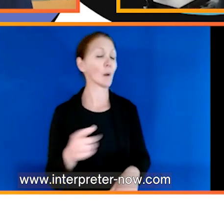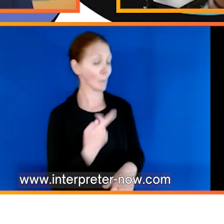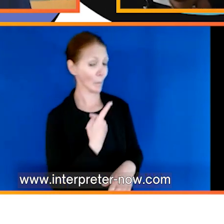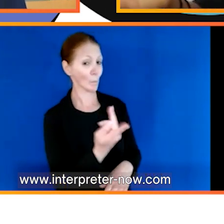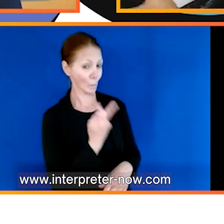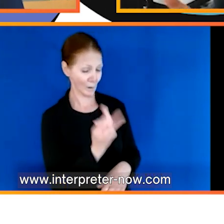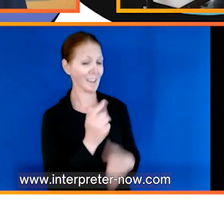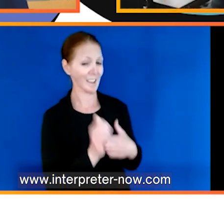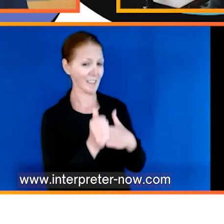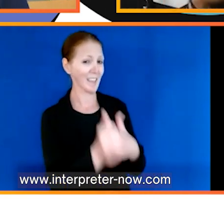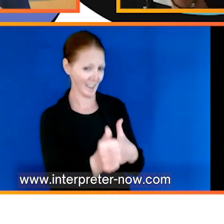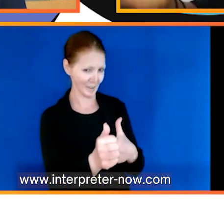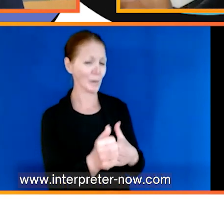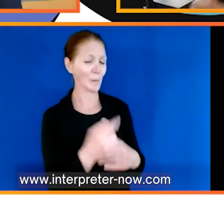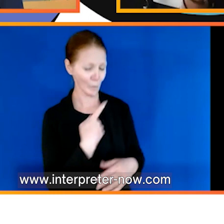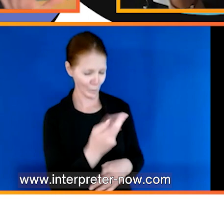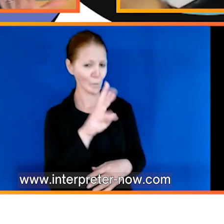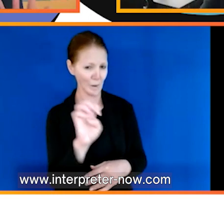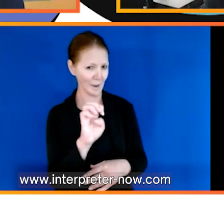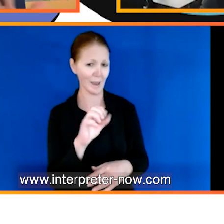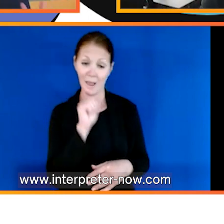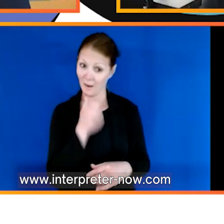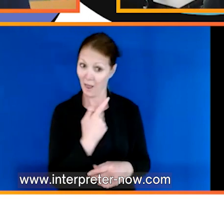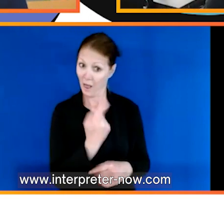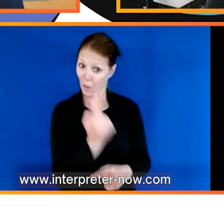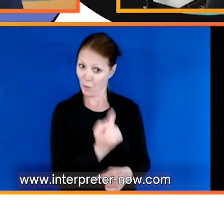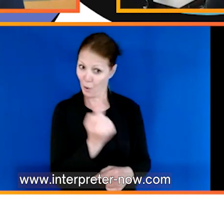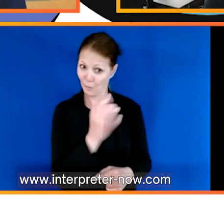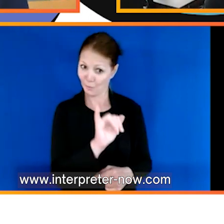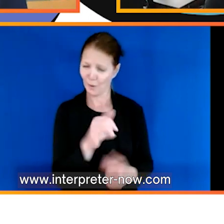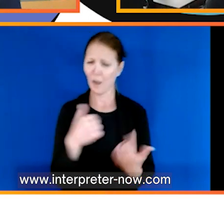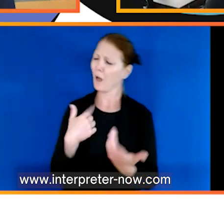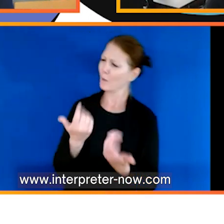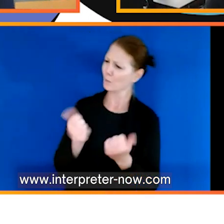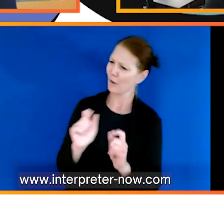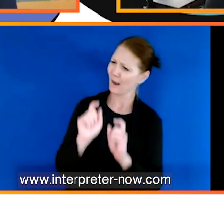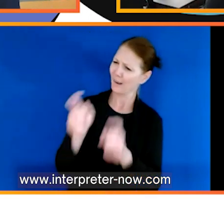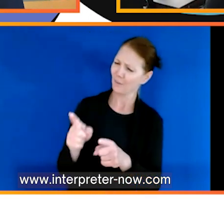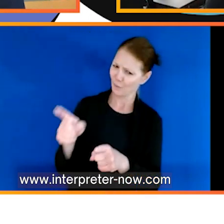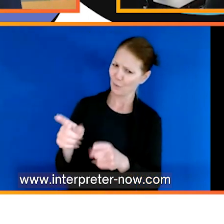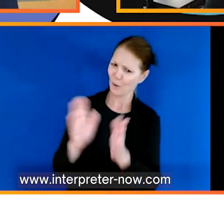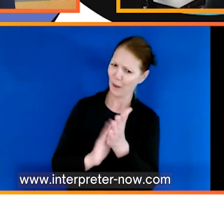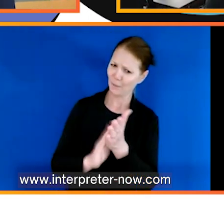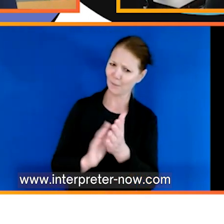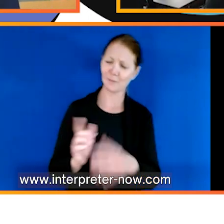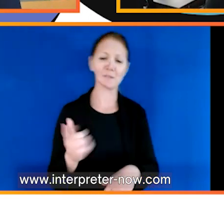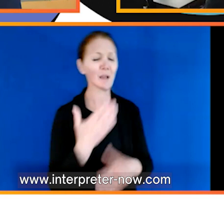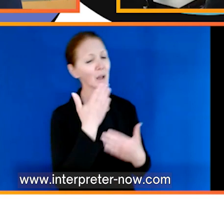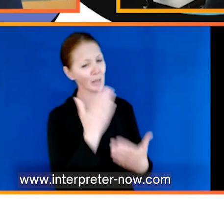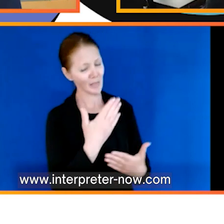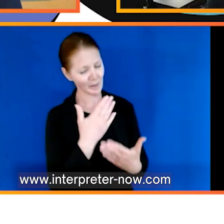I would say we didn't do it alone either.